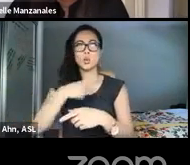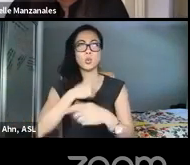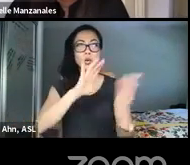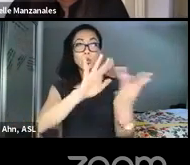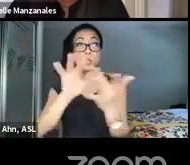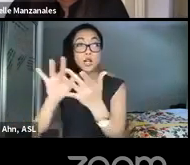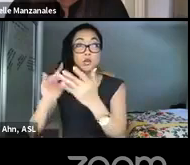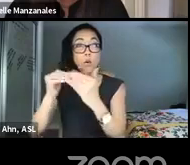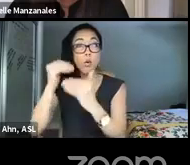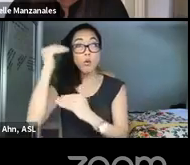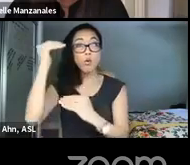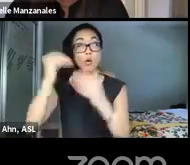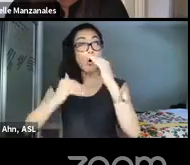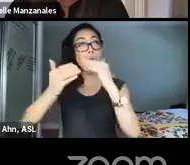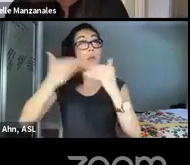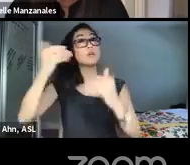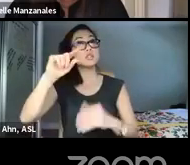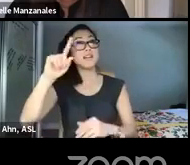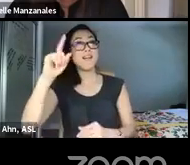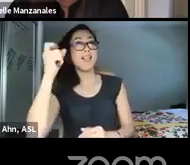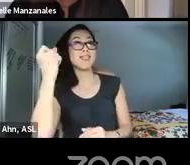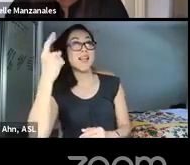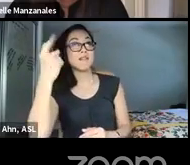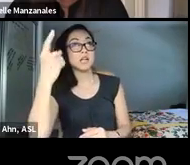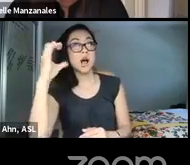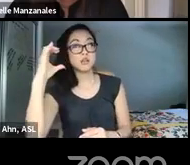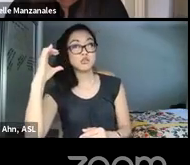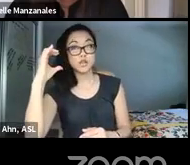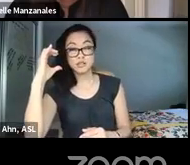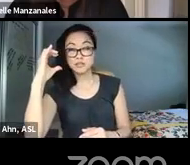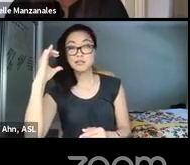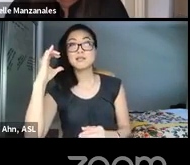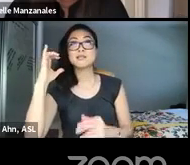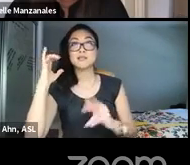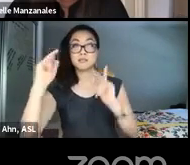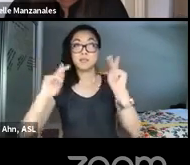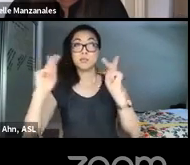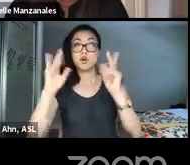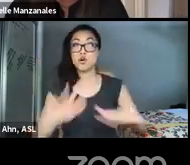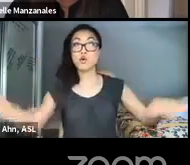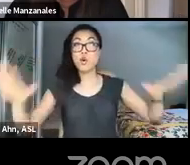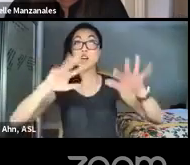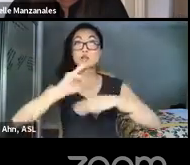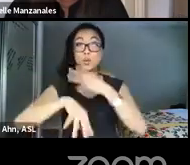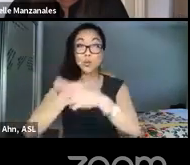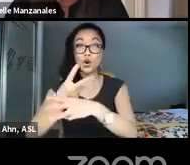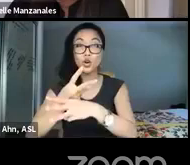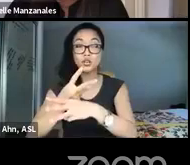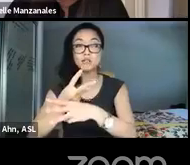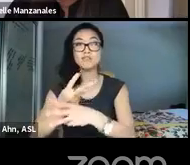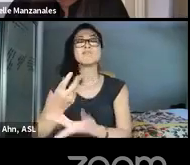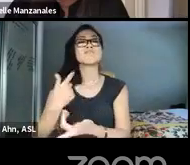Prior to the crisis happening, the Roundtable was planning on the annual face-to-face